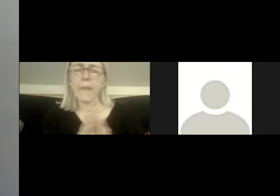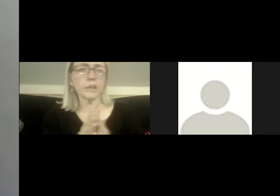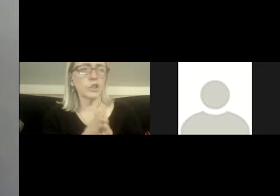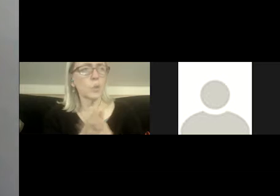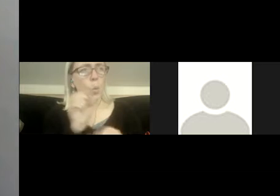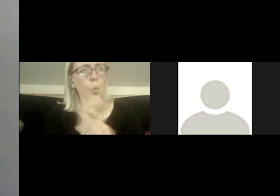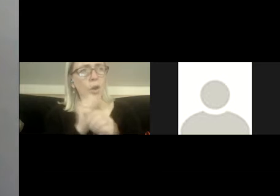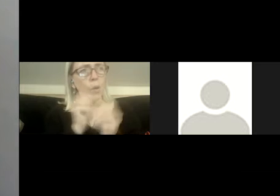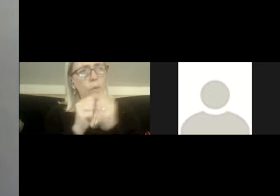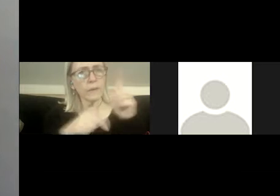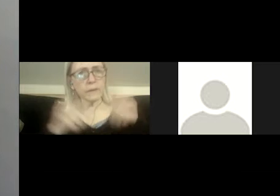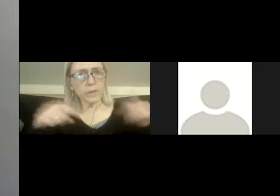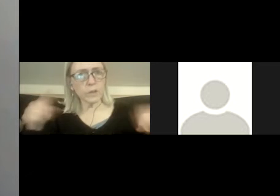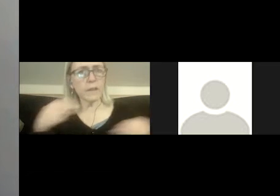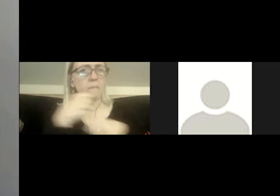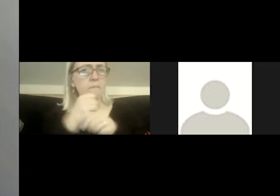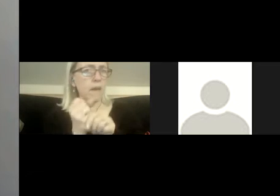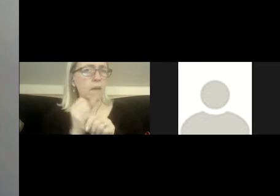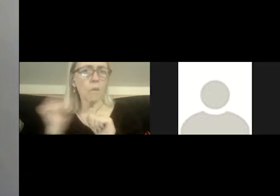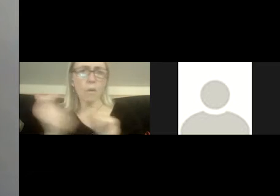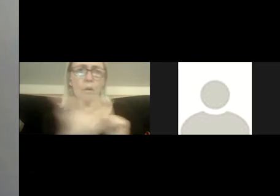I've been part of DIAP for around three years now,